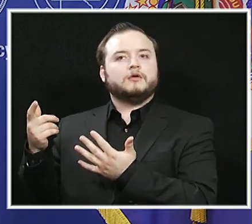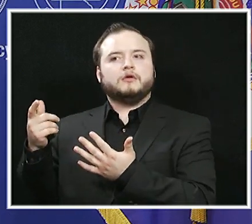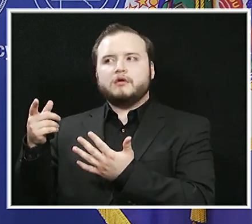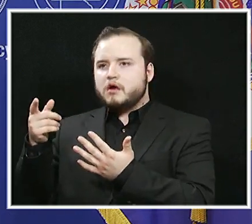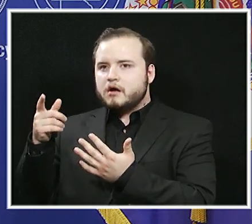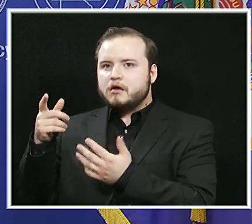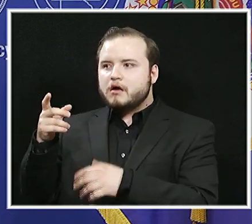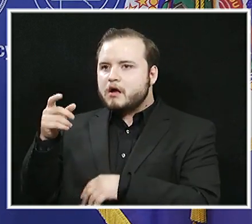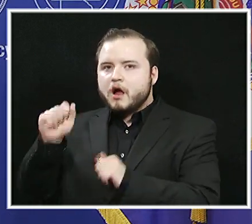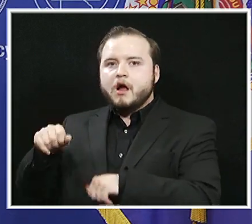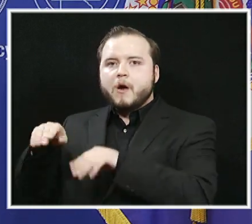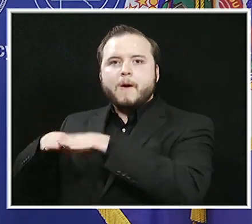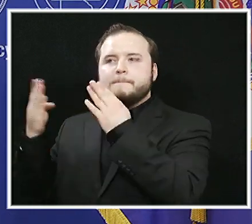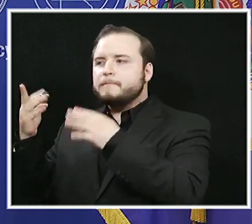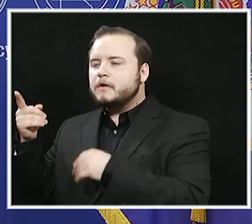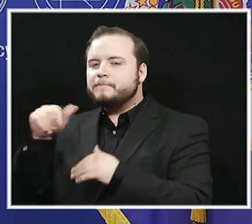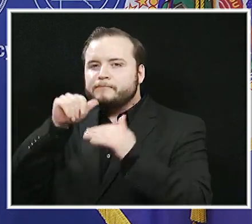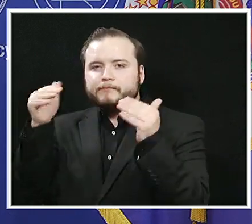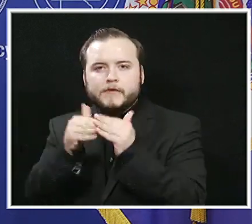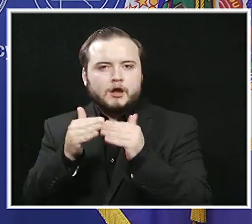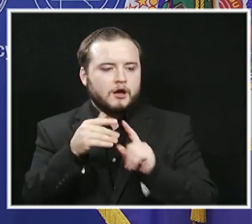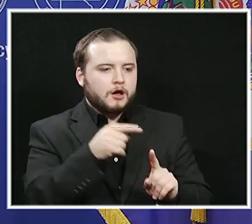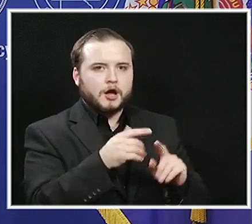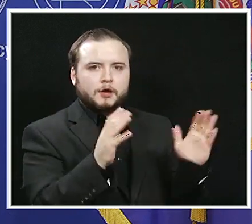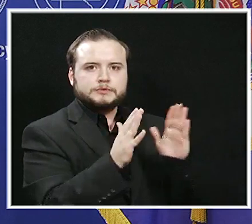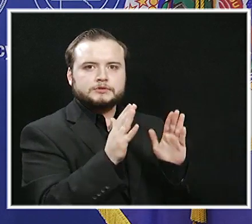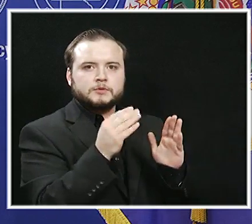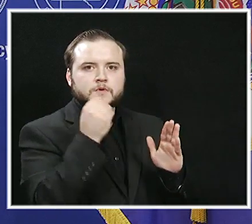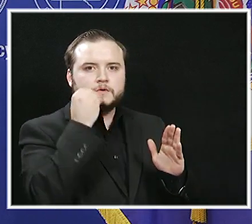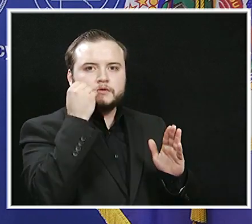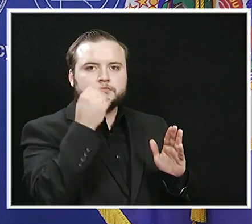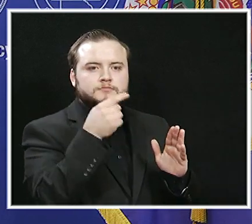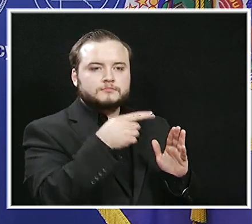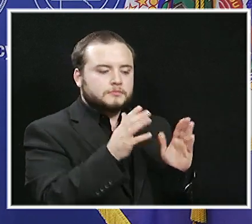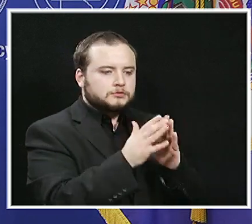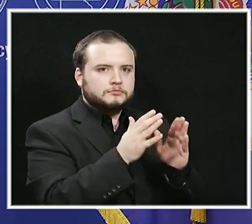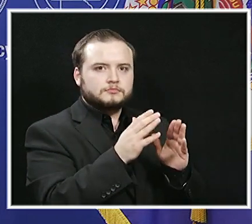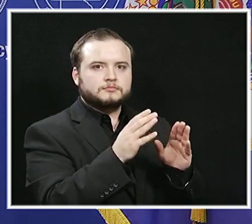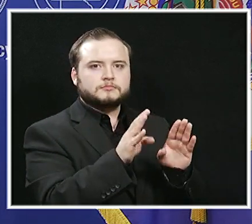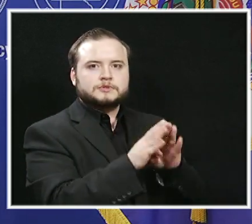able to stay open because they sell items people need